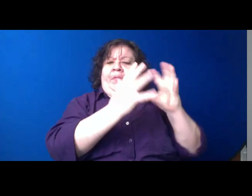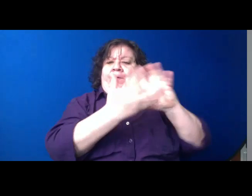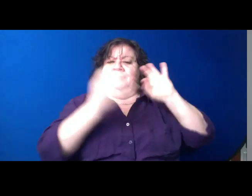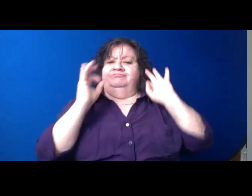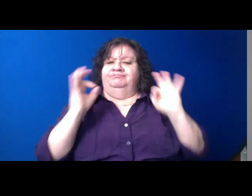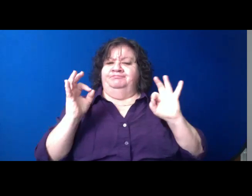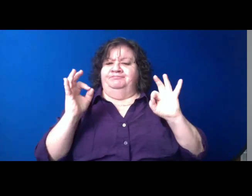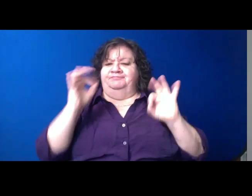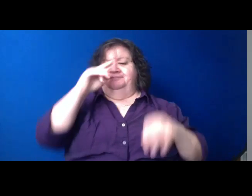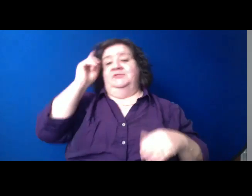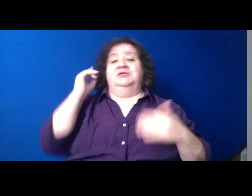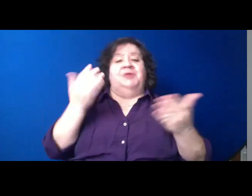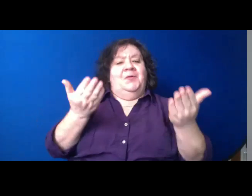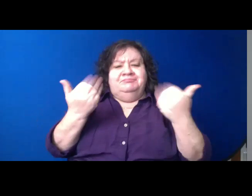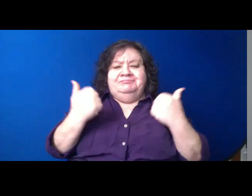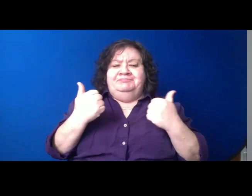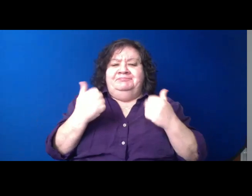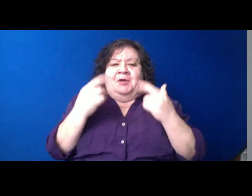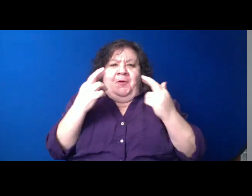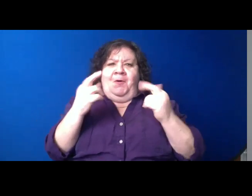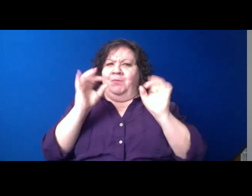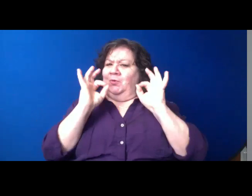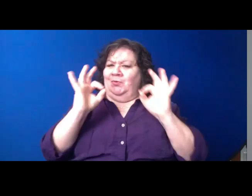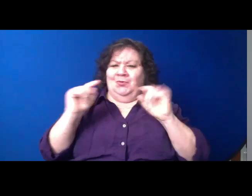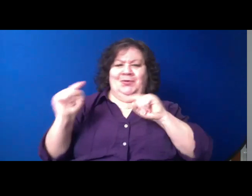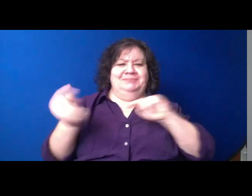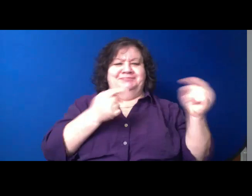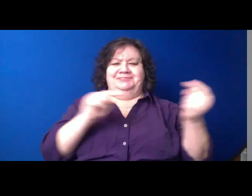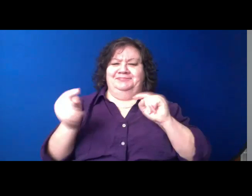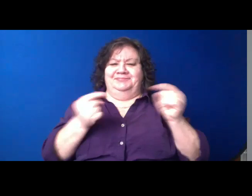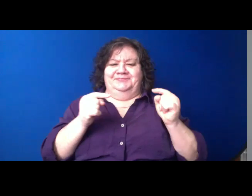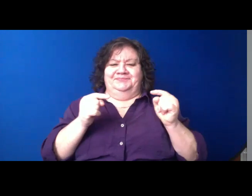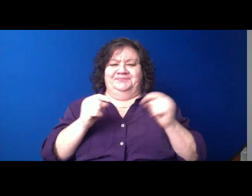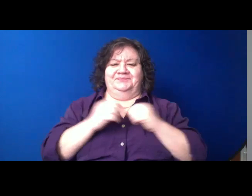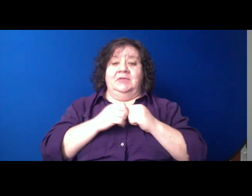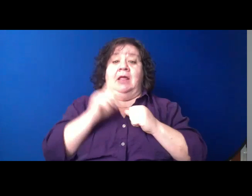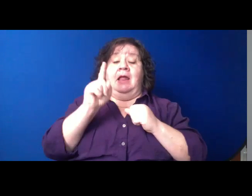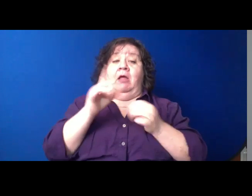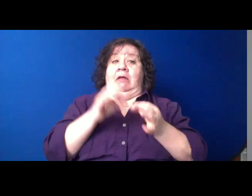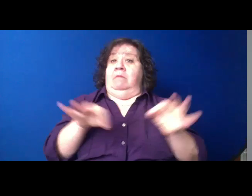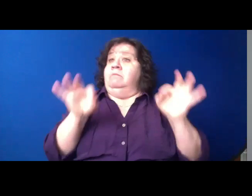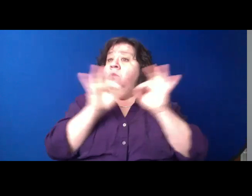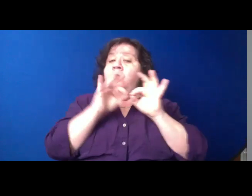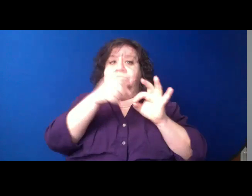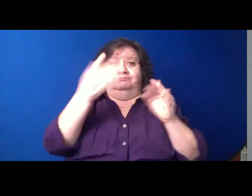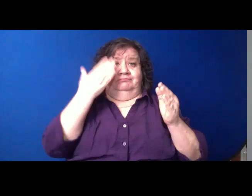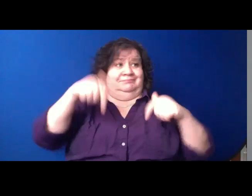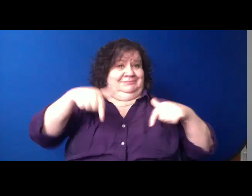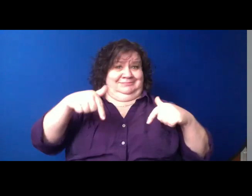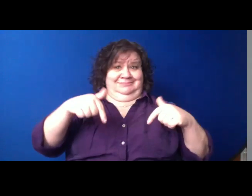panel we're gonna be joined by experts on each topic but we will really rely on the questions